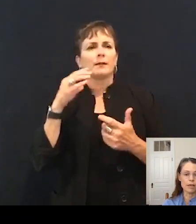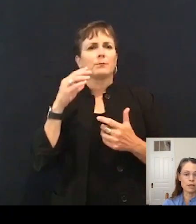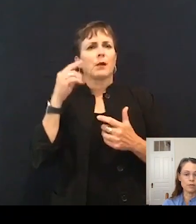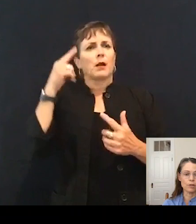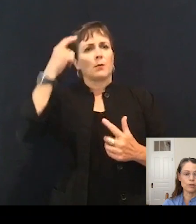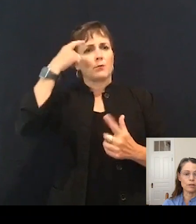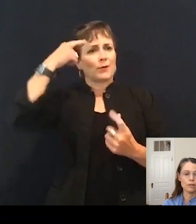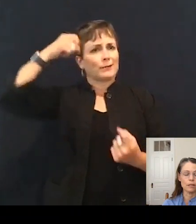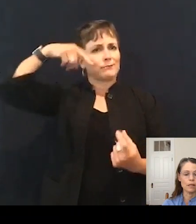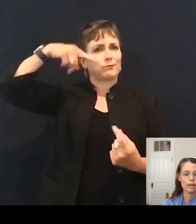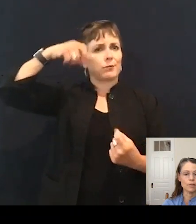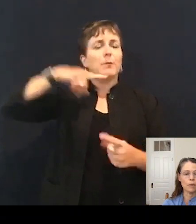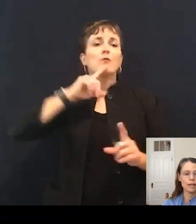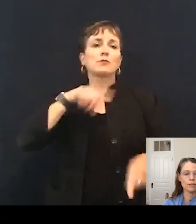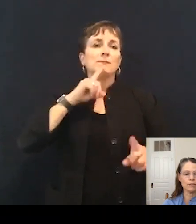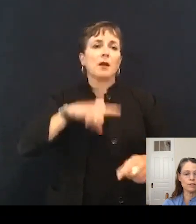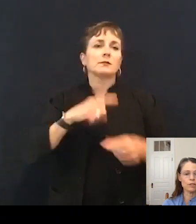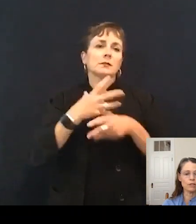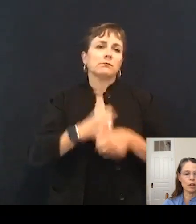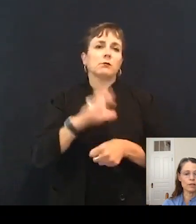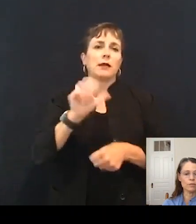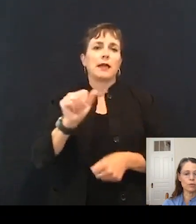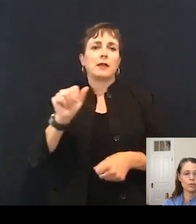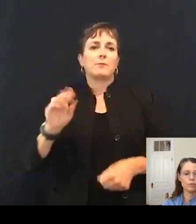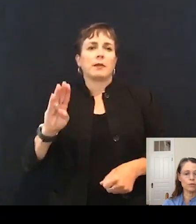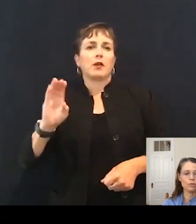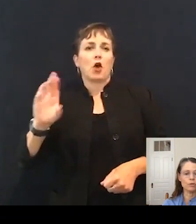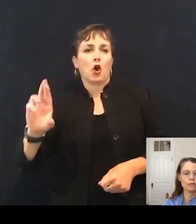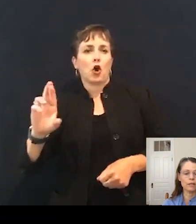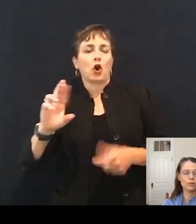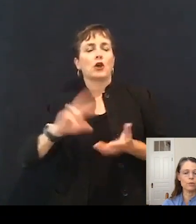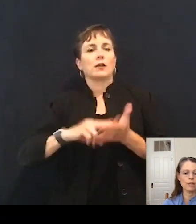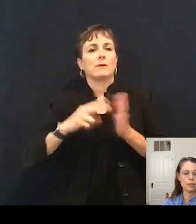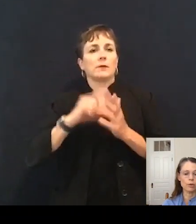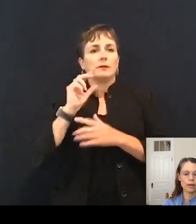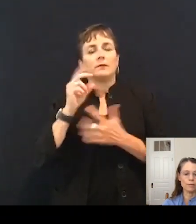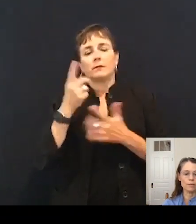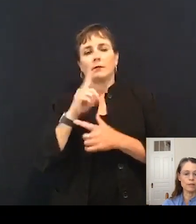and mild vision loss with reduced electroretinograms and